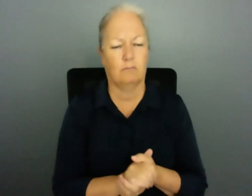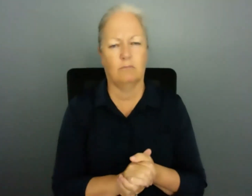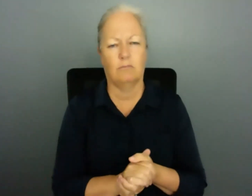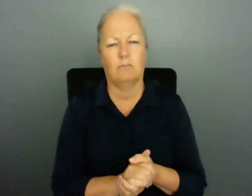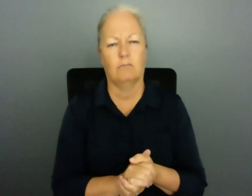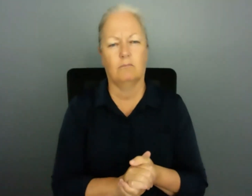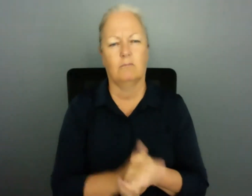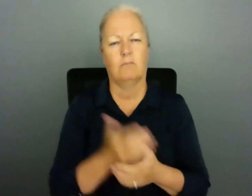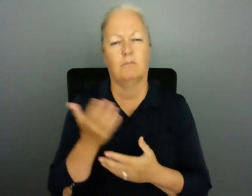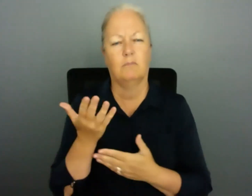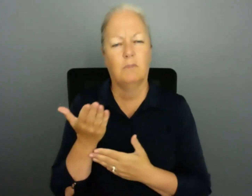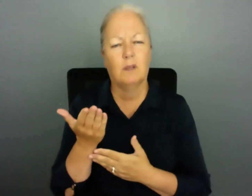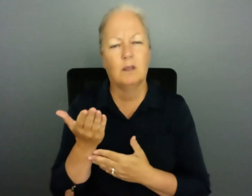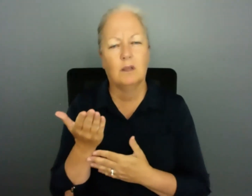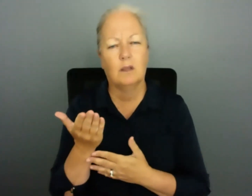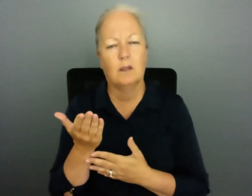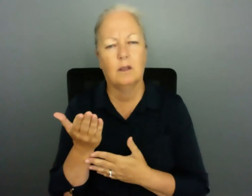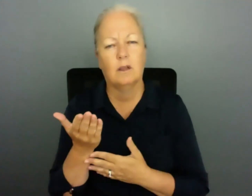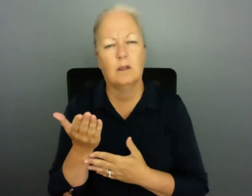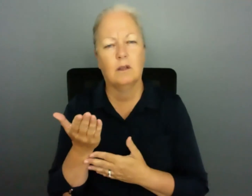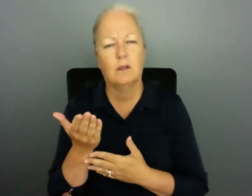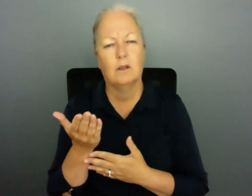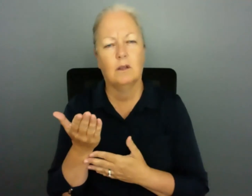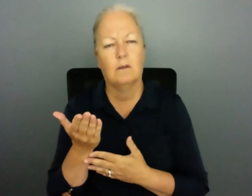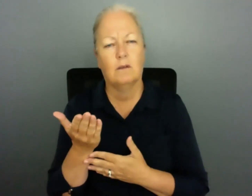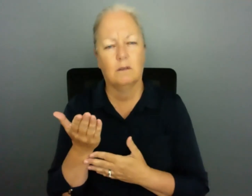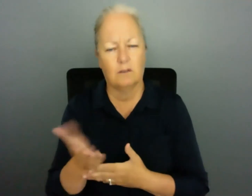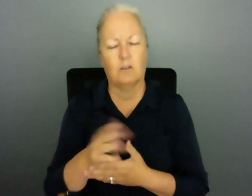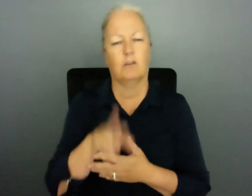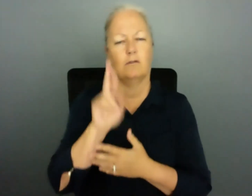and a person with a psychosocial disability she has been involved in the development sector since